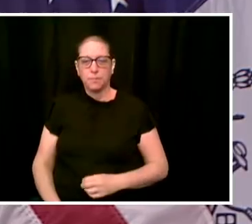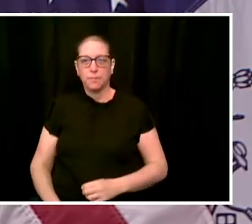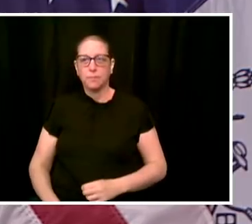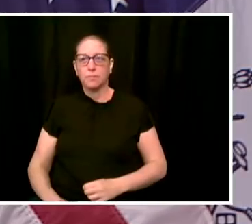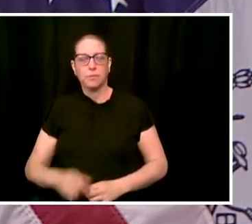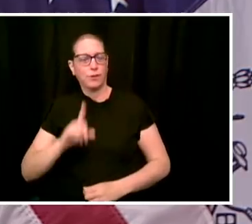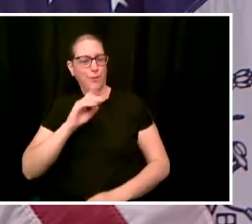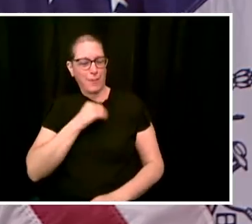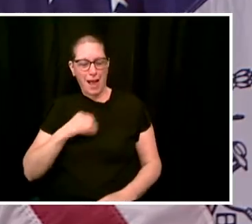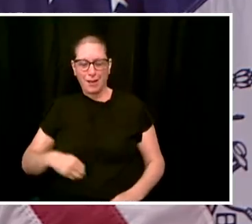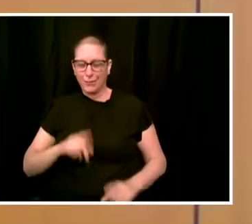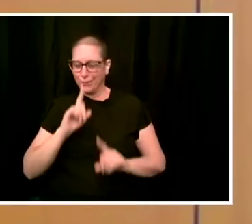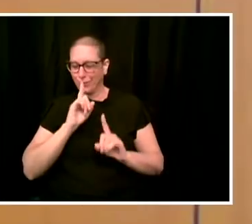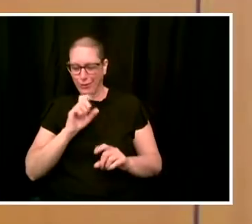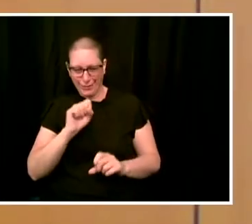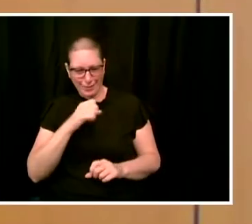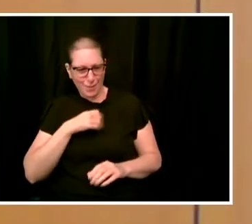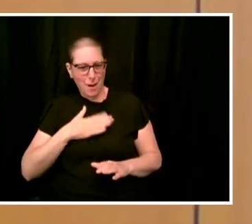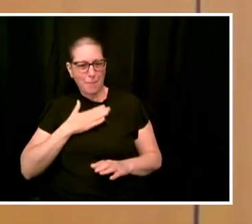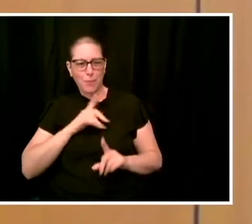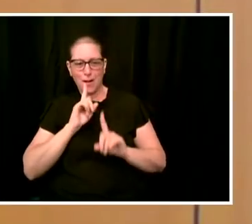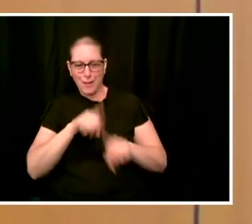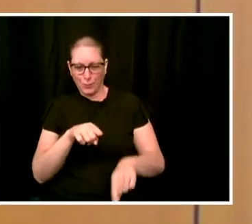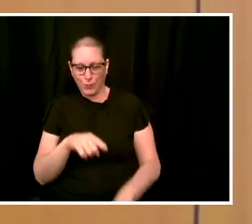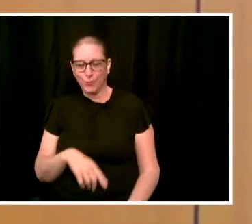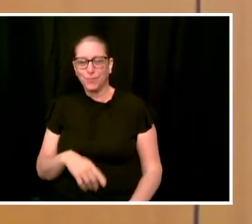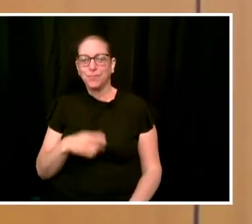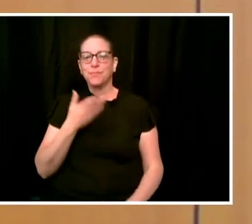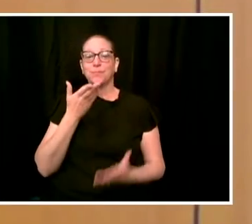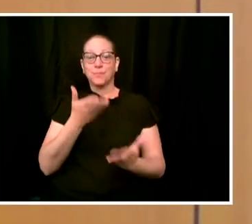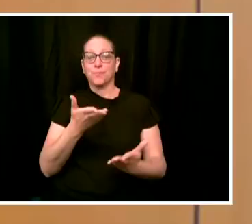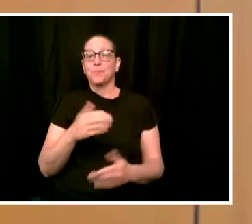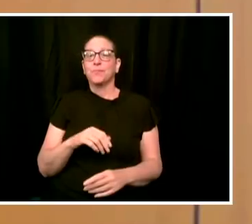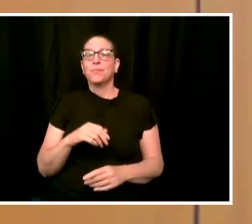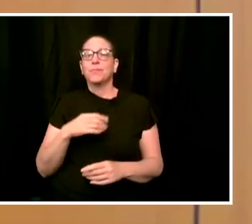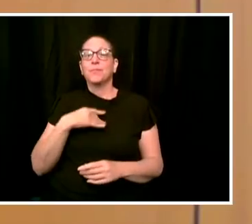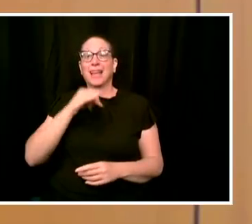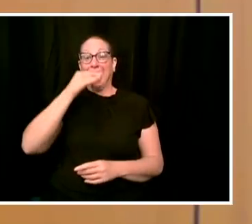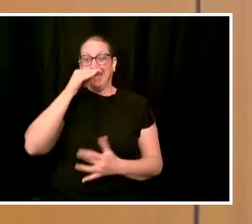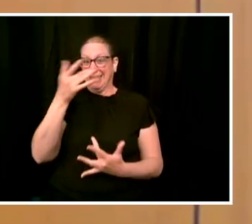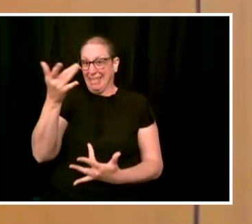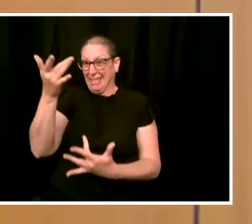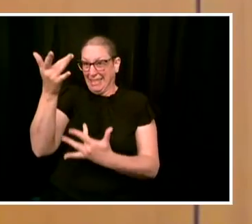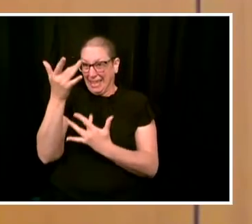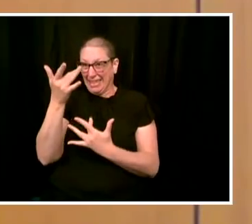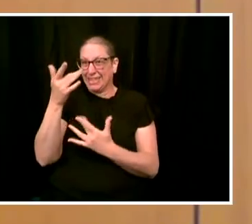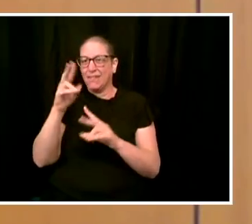PARENTS, I WOULD APPRECIATE IT. CERTAINLY,